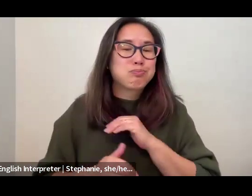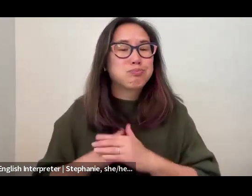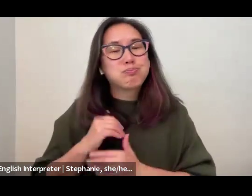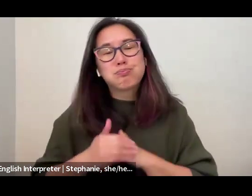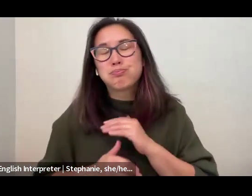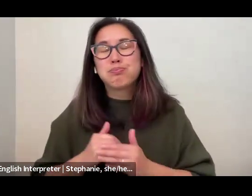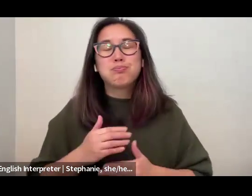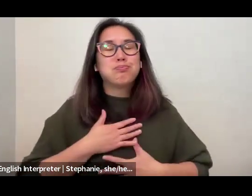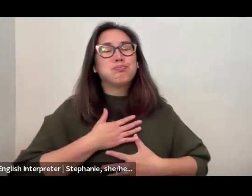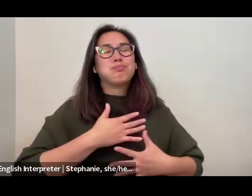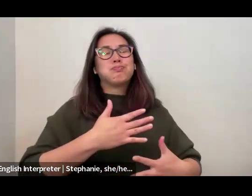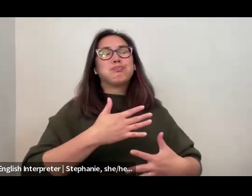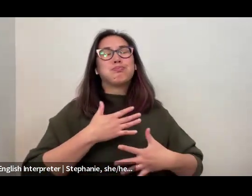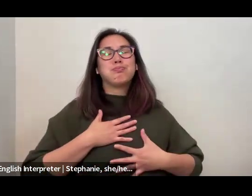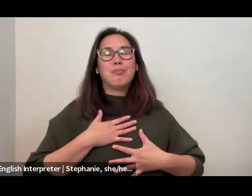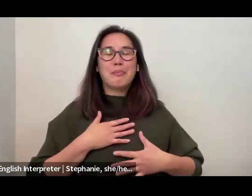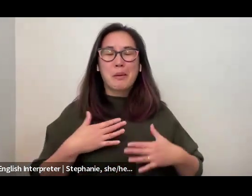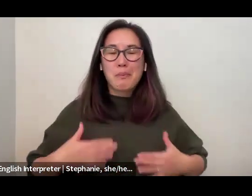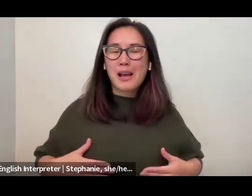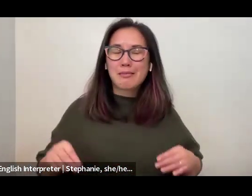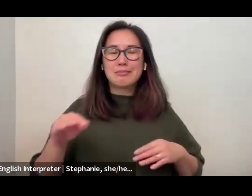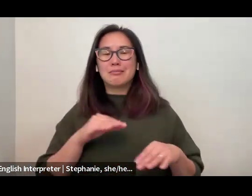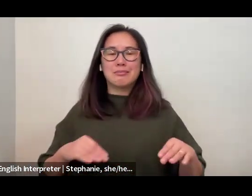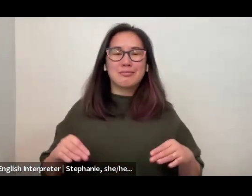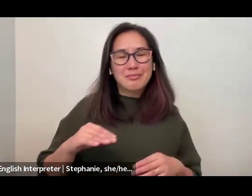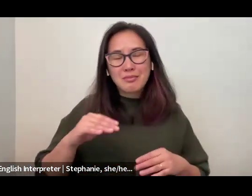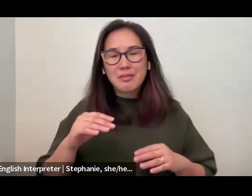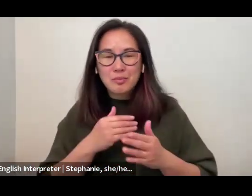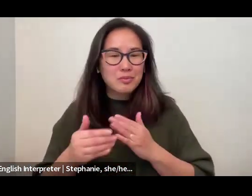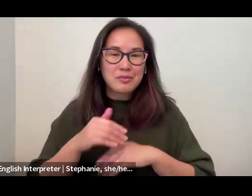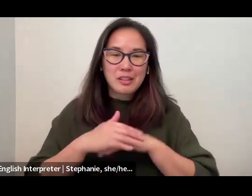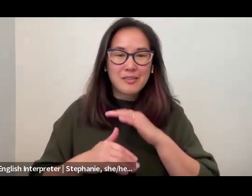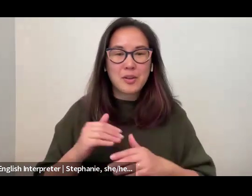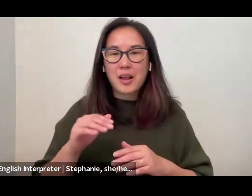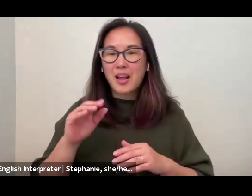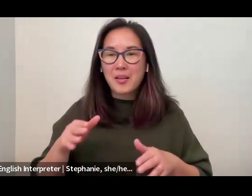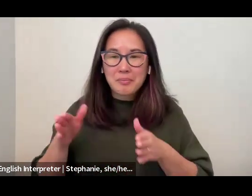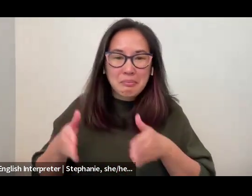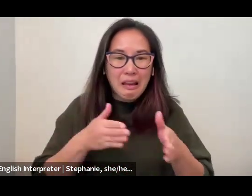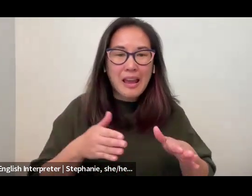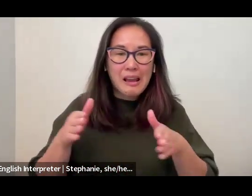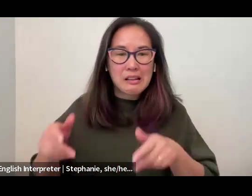adjust your body parts, wherever you have to, fix your pants if it's cutting into your belly,